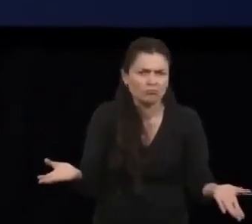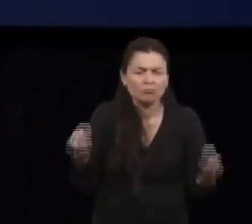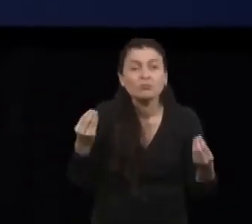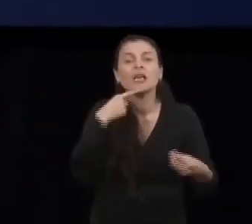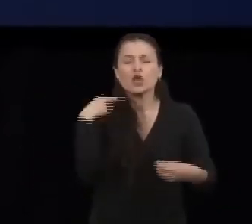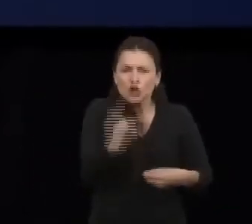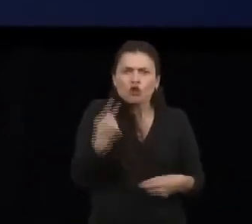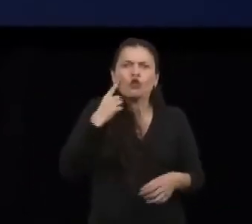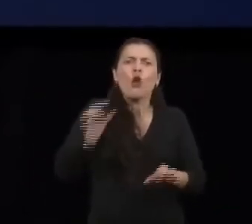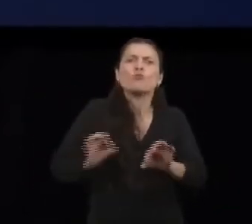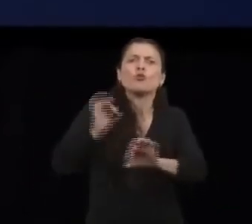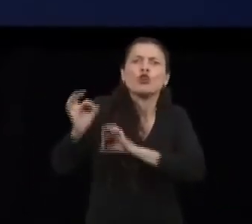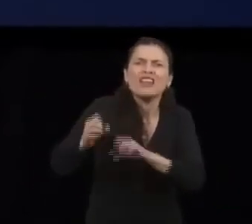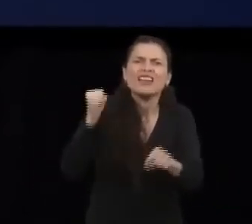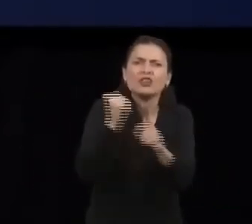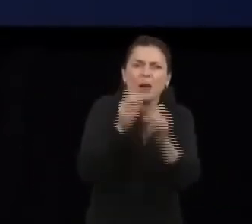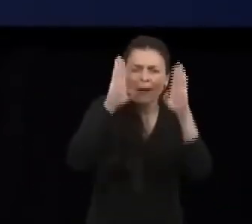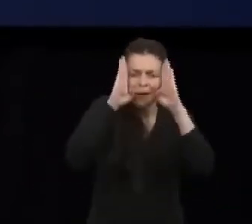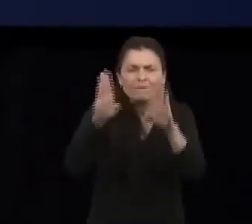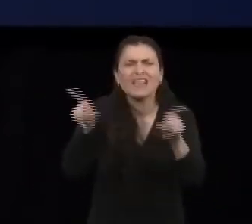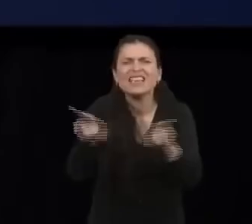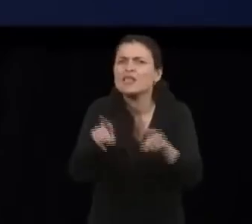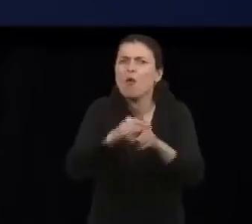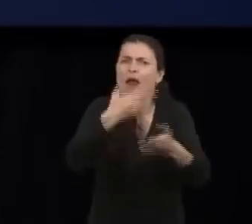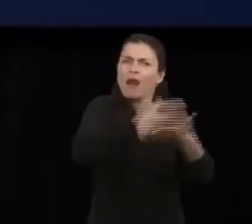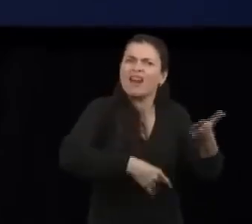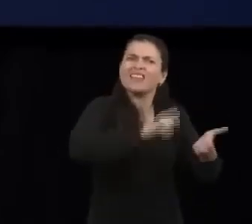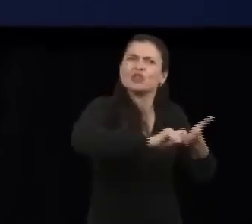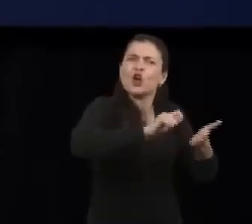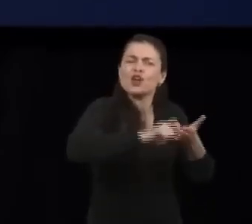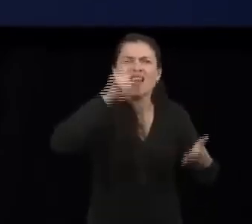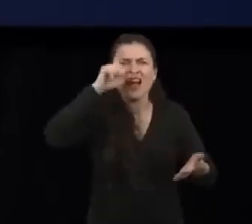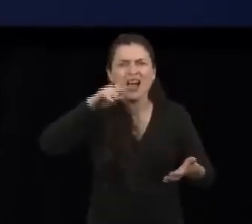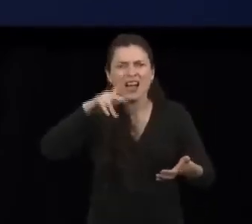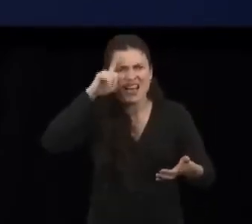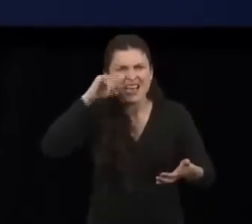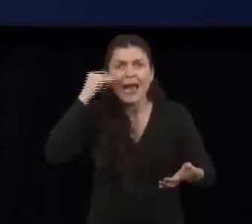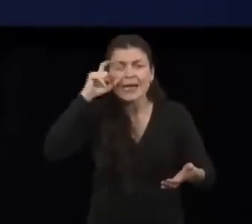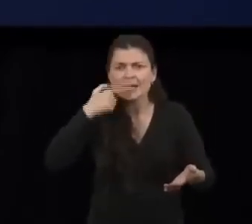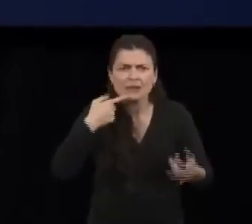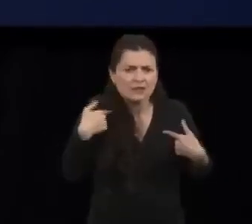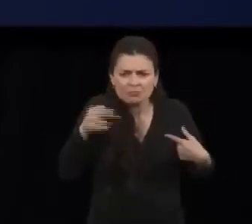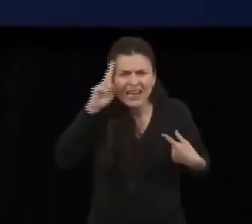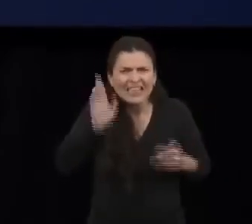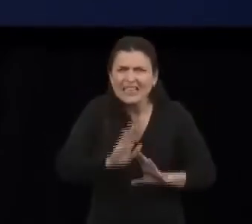And that is why it must be one of the richest countries in the world. When we arrived, we were at the edge of collapse